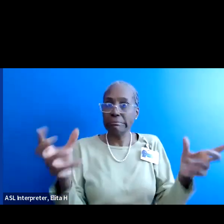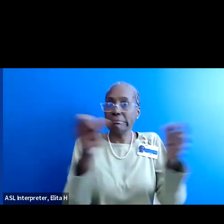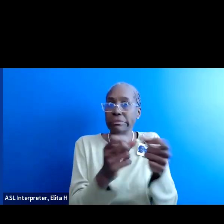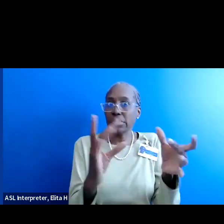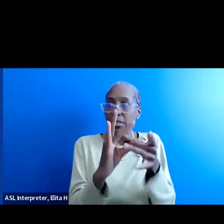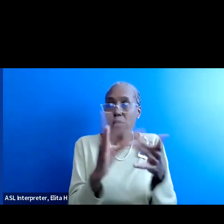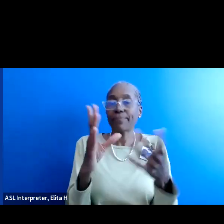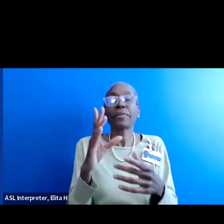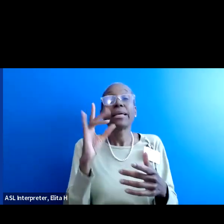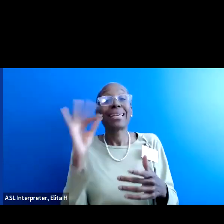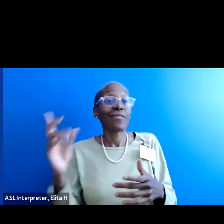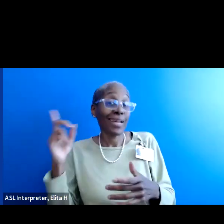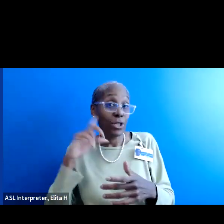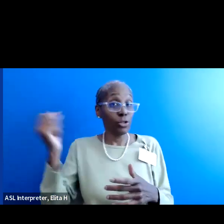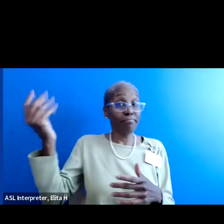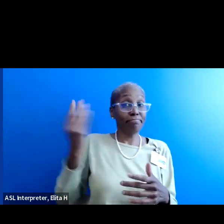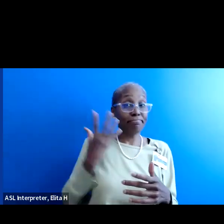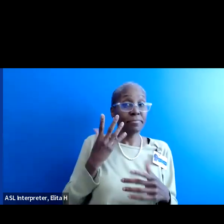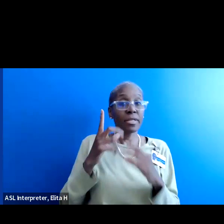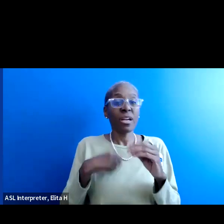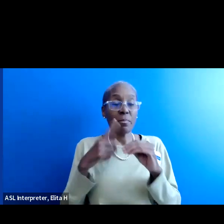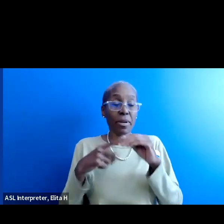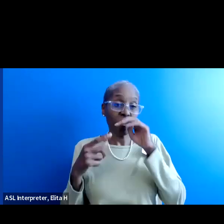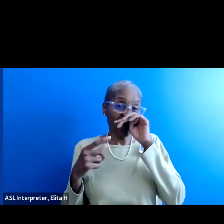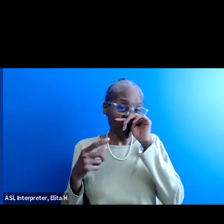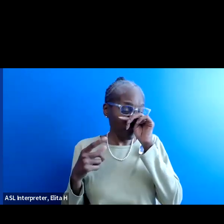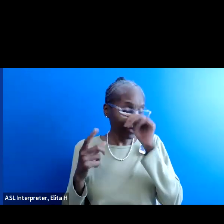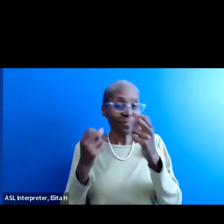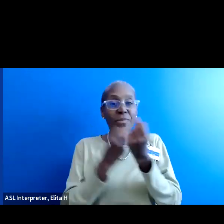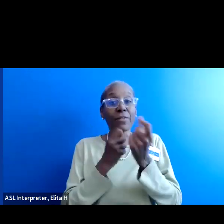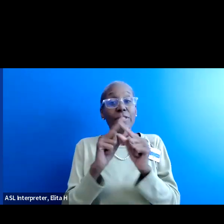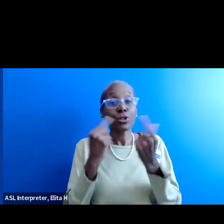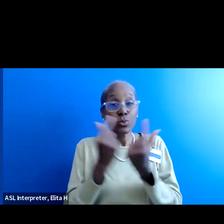So if and when I hear from her as far as kind of an advocacy group that focuses